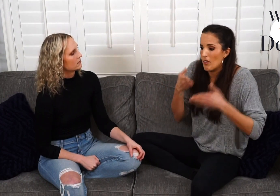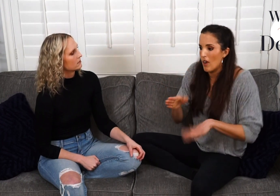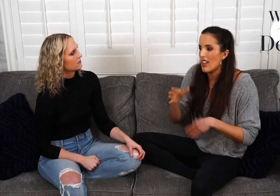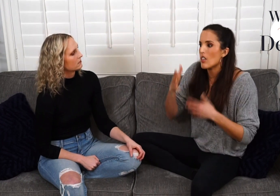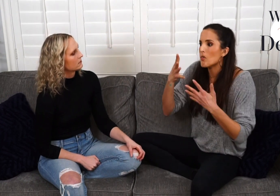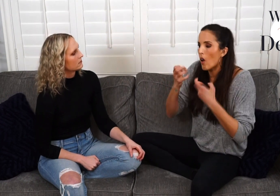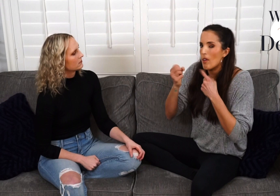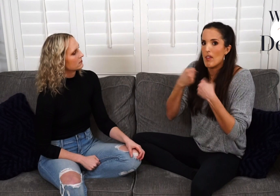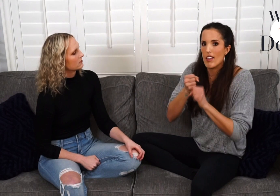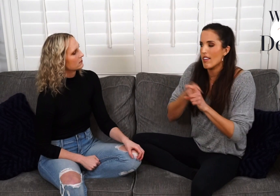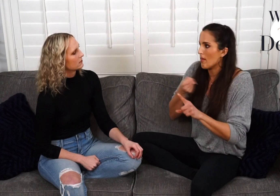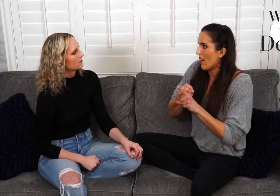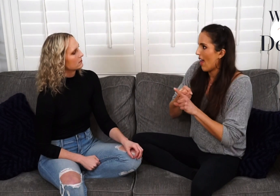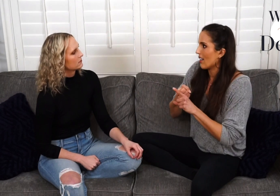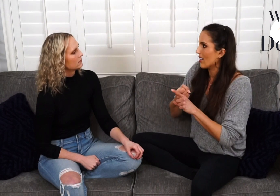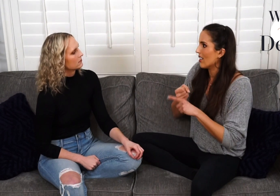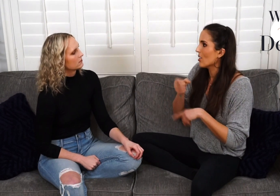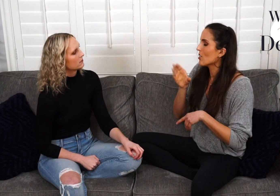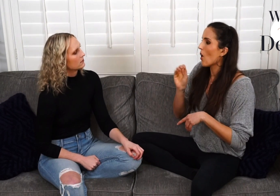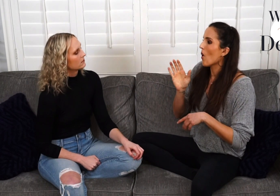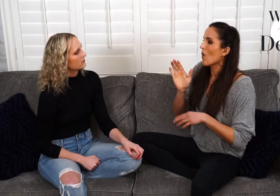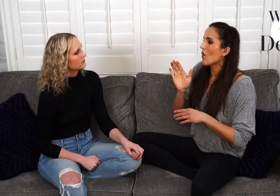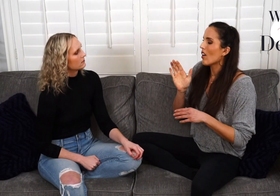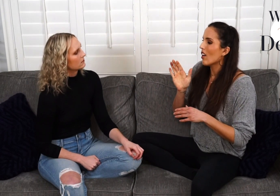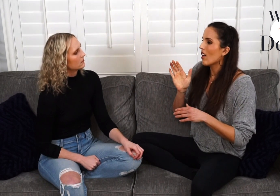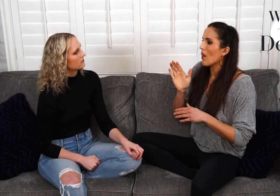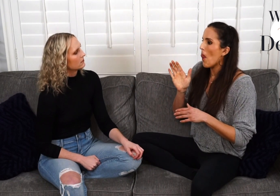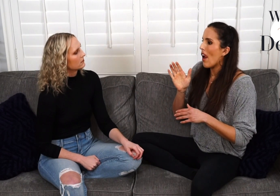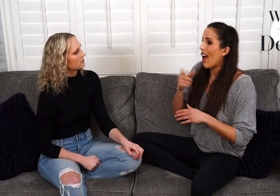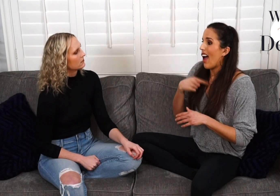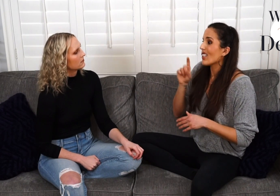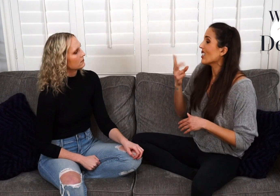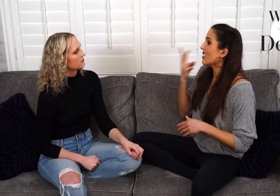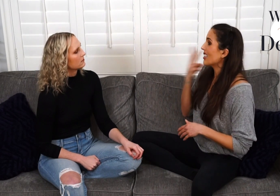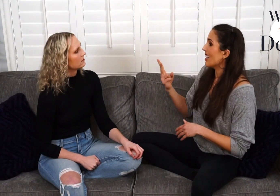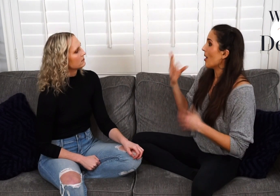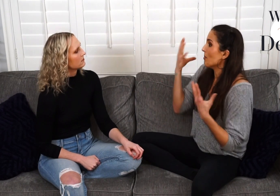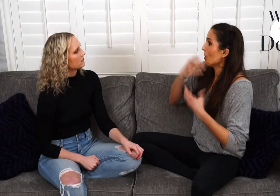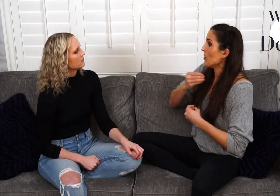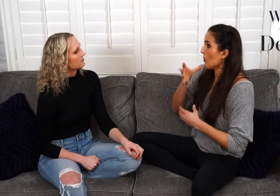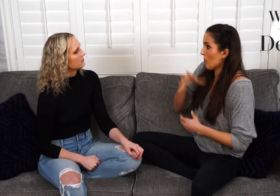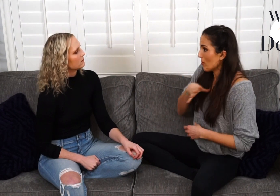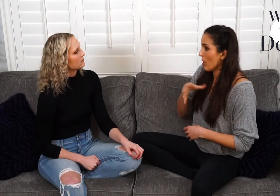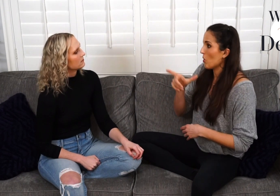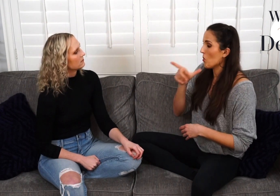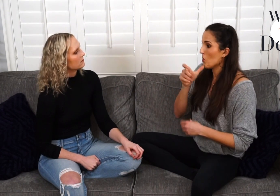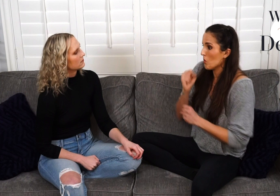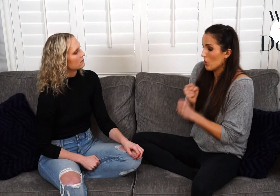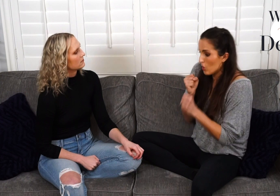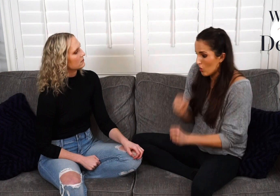I see you in a positive way wanting to make an impact and I just see a beautiful woman who is